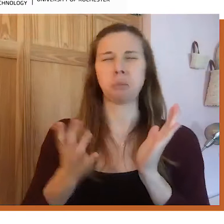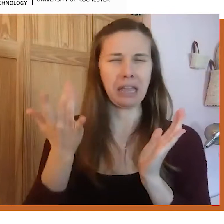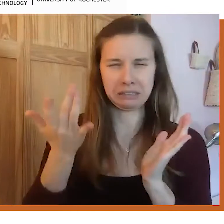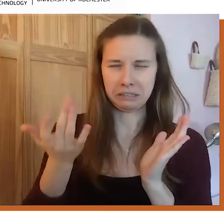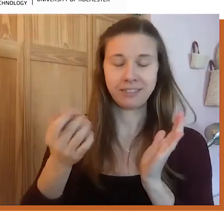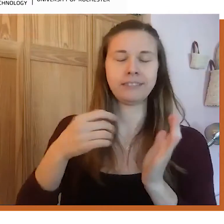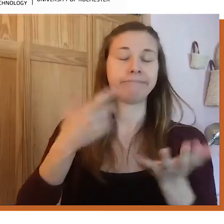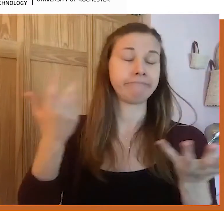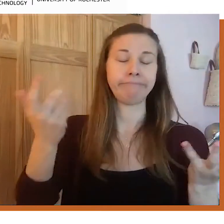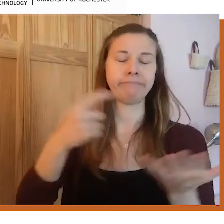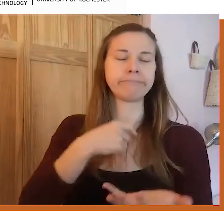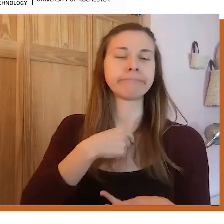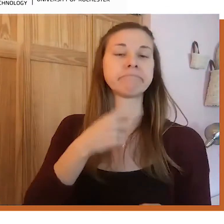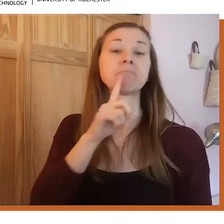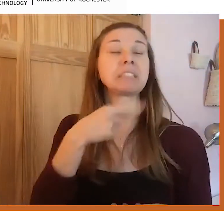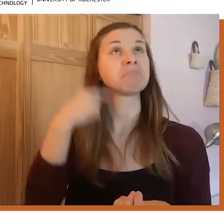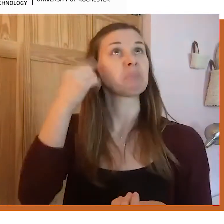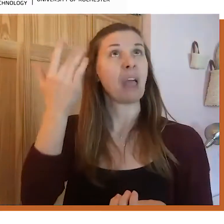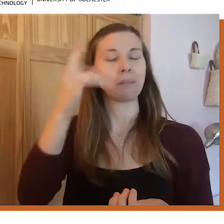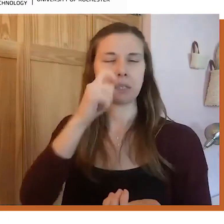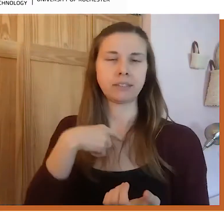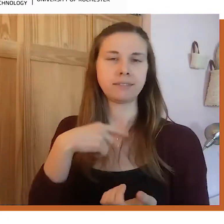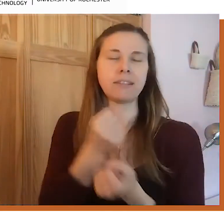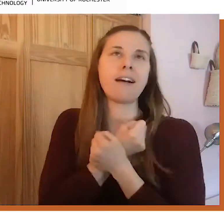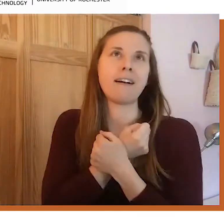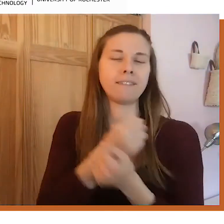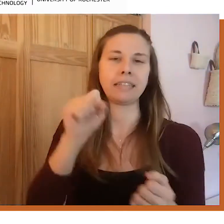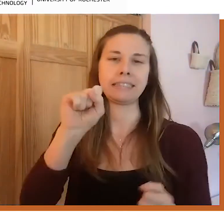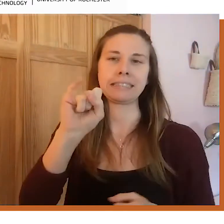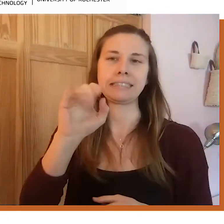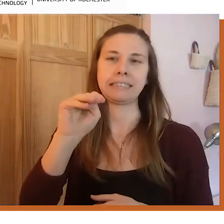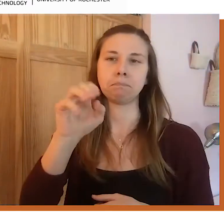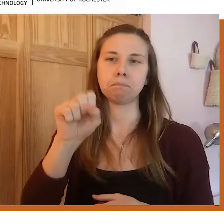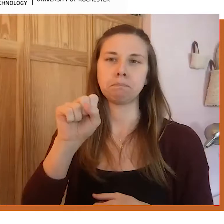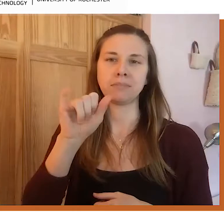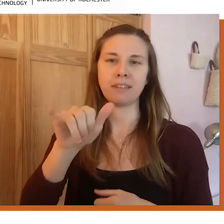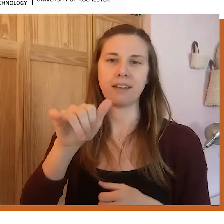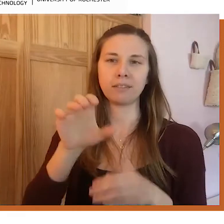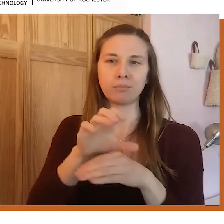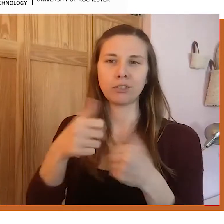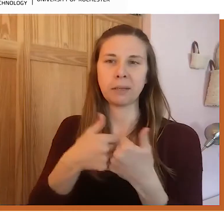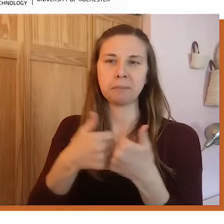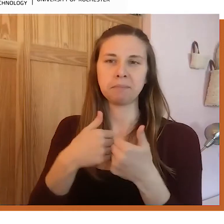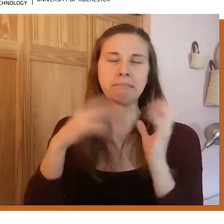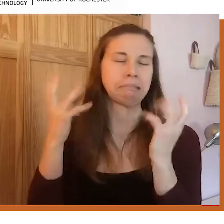I'm not really sure why I did that, but I did so. Now, I think it's because I loved "The Sims" computer game,